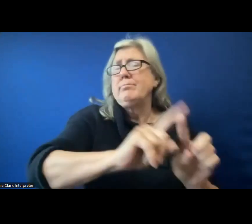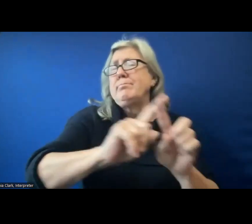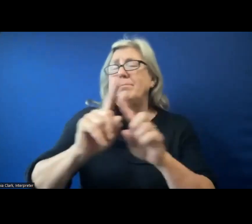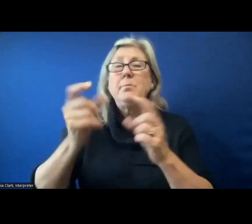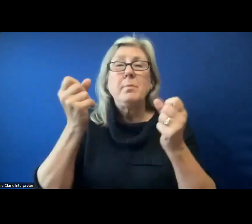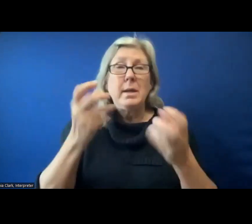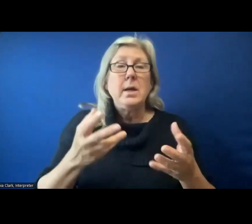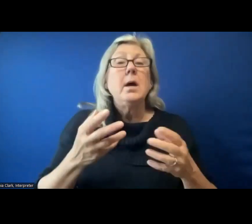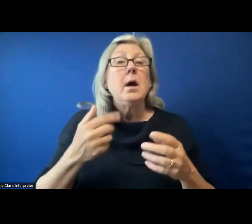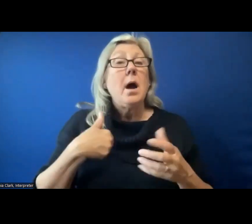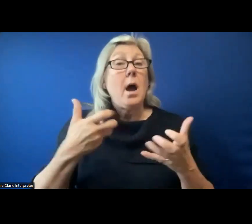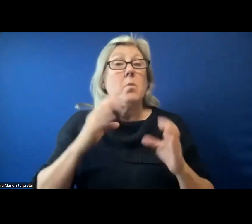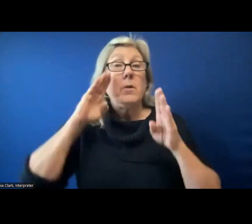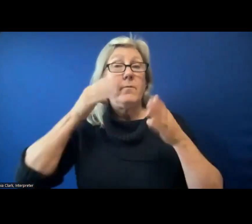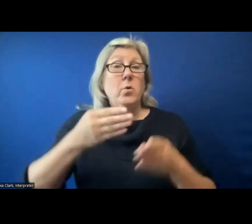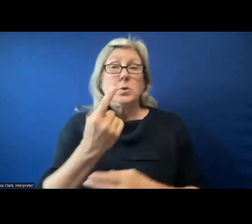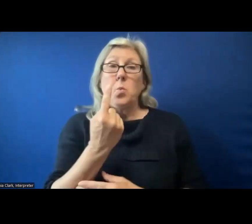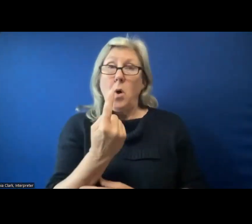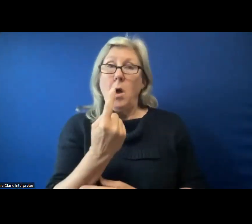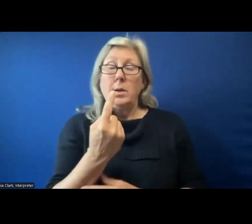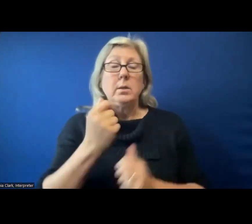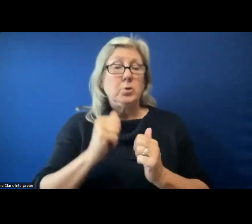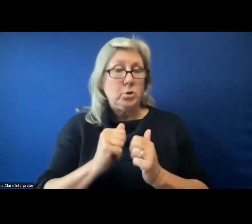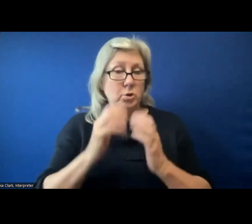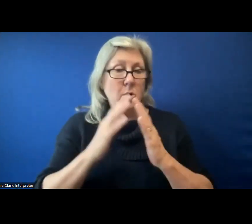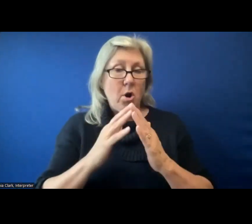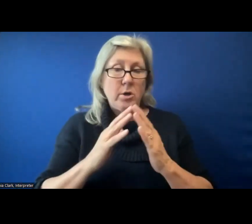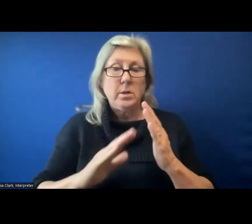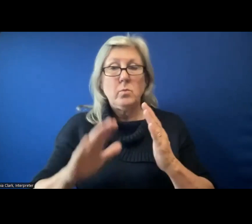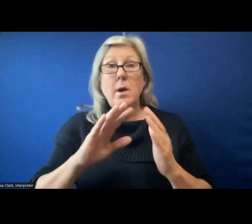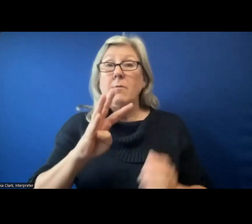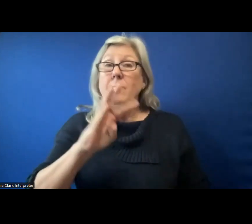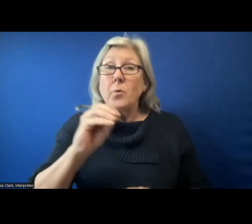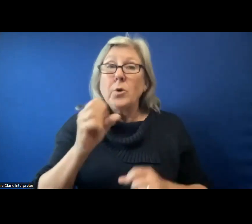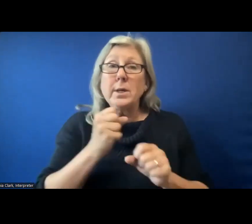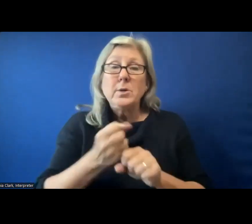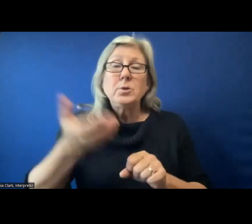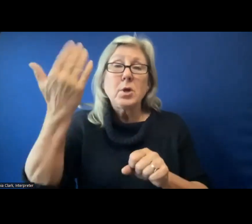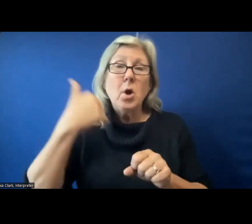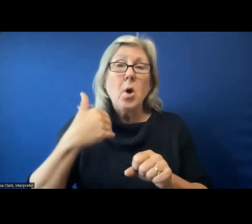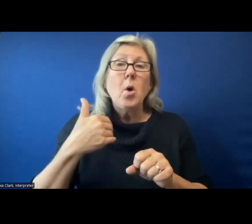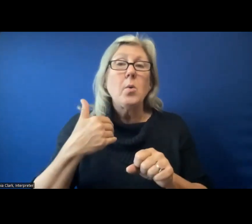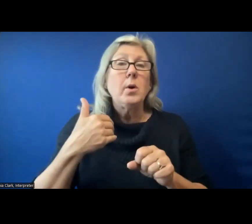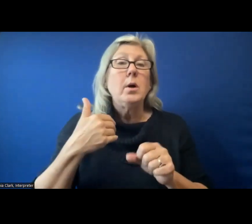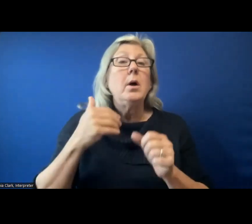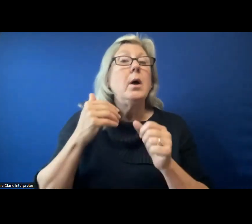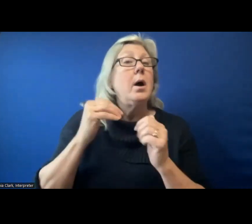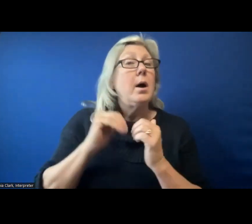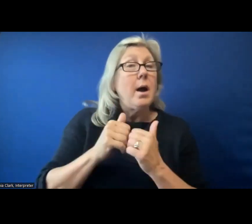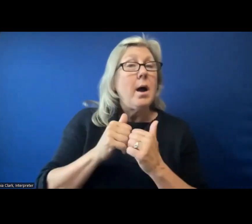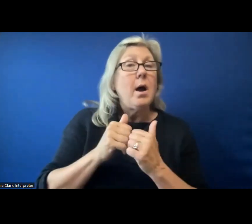I want to focus on one that was started around 40 years ago with input from the community.